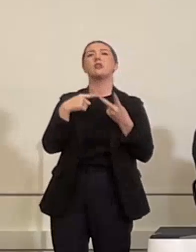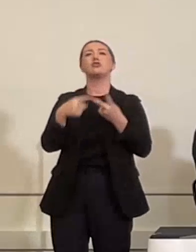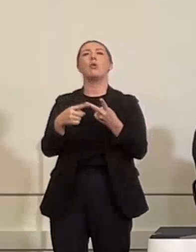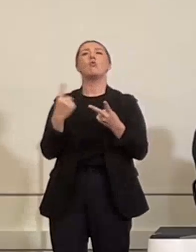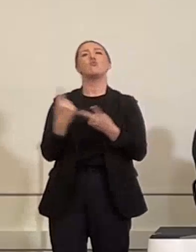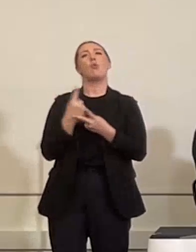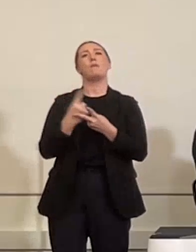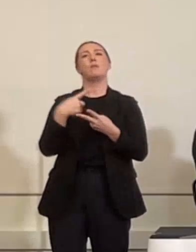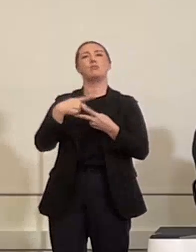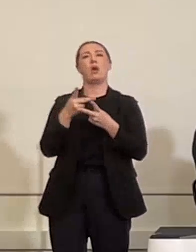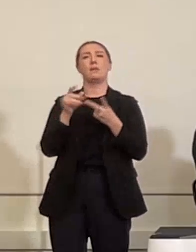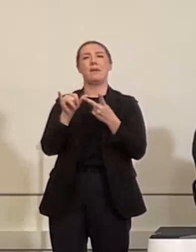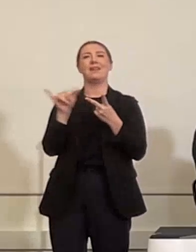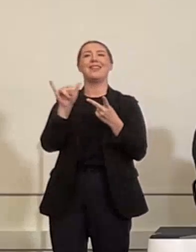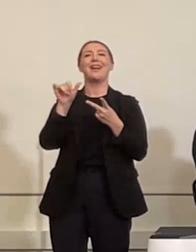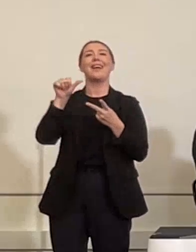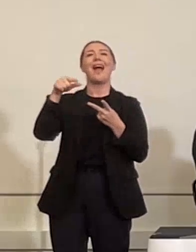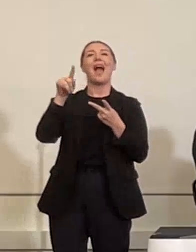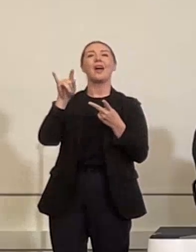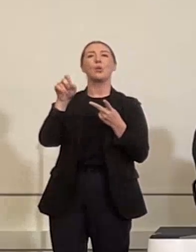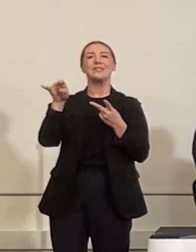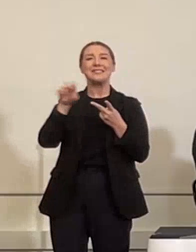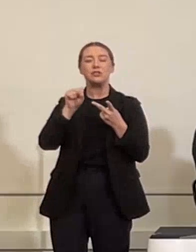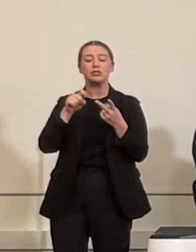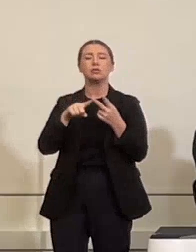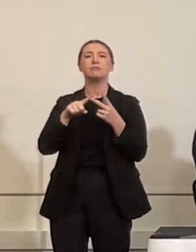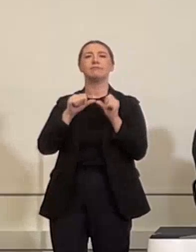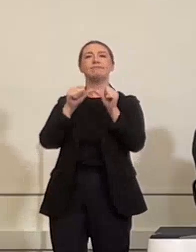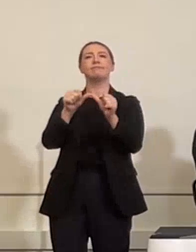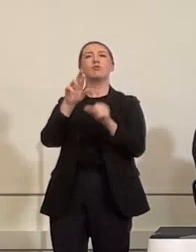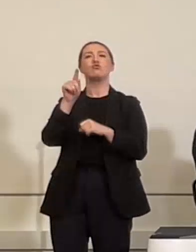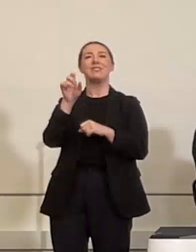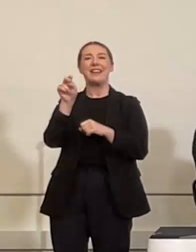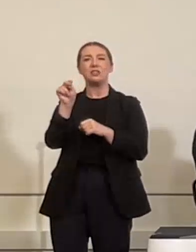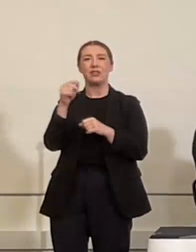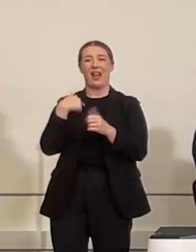acquisition, retention and all those numbers because when you